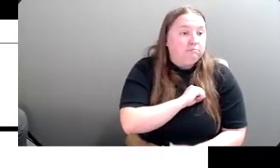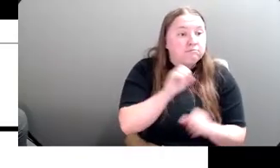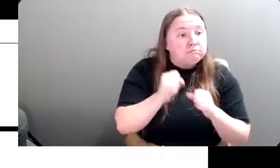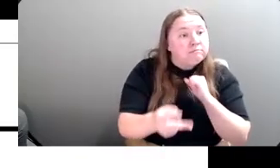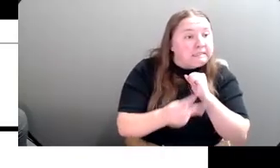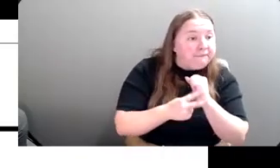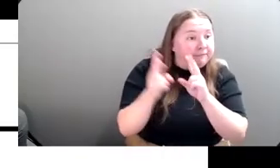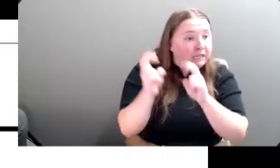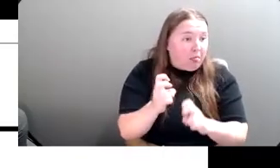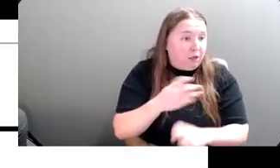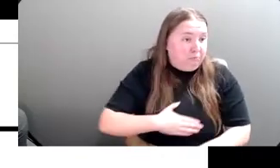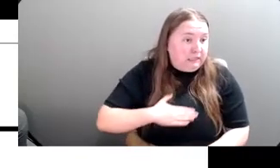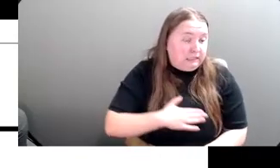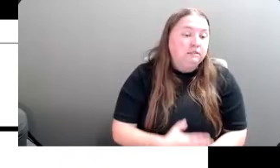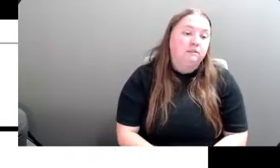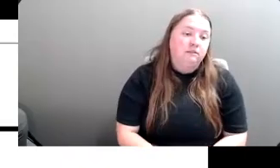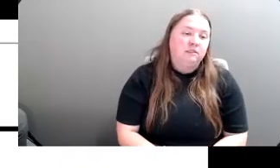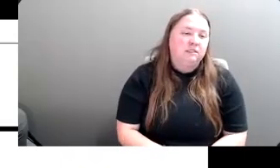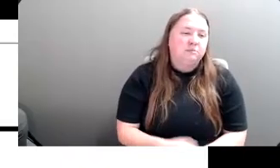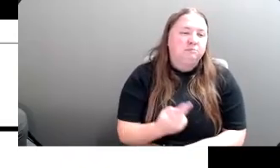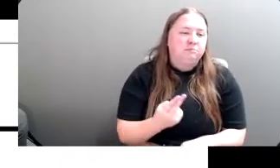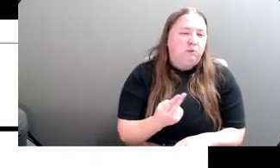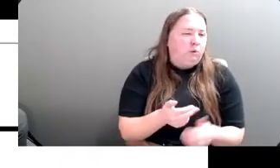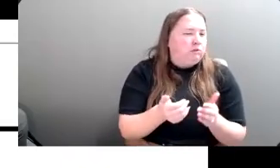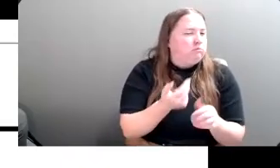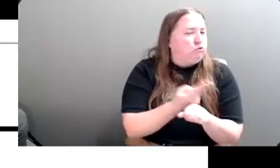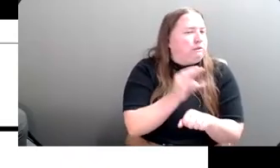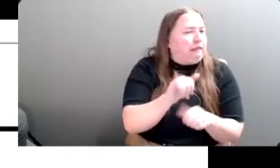We're using that as guidance in our trainings.